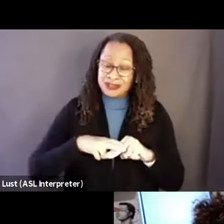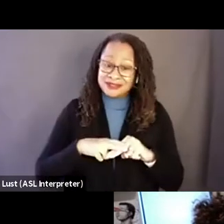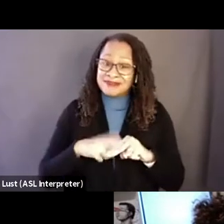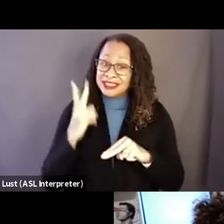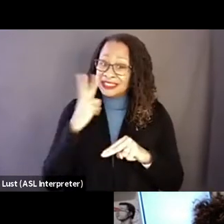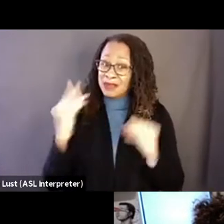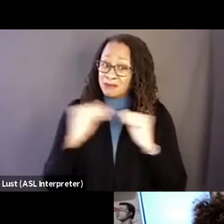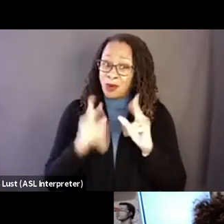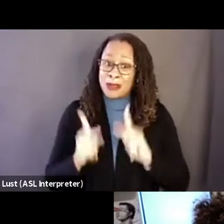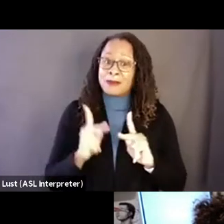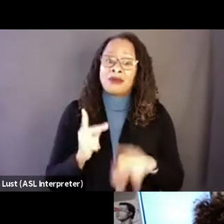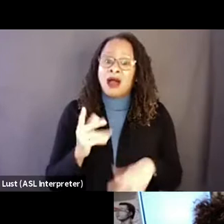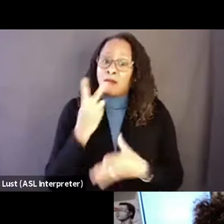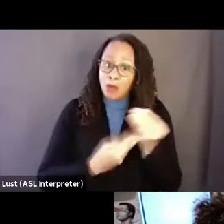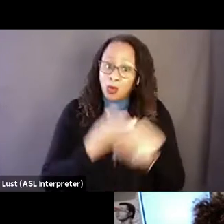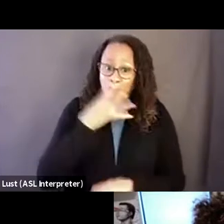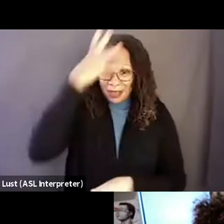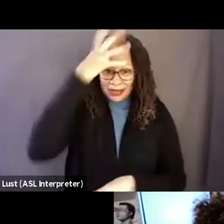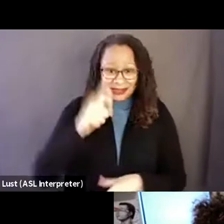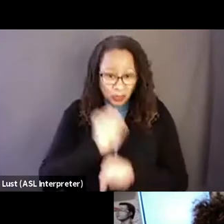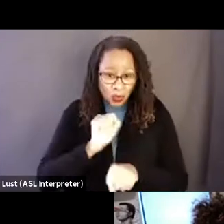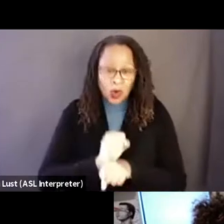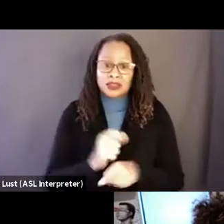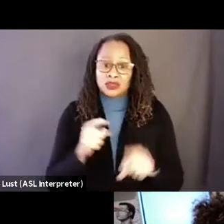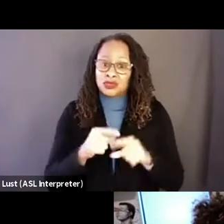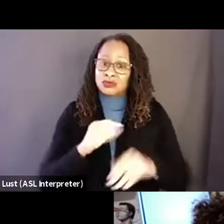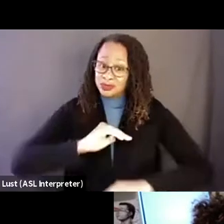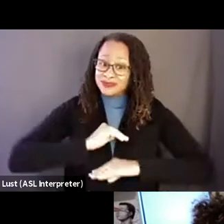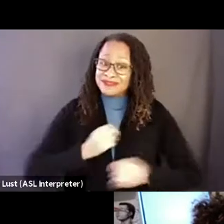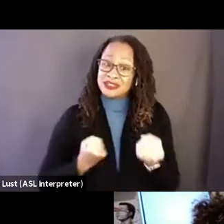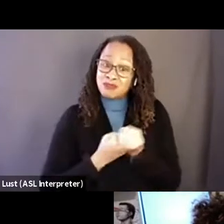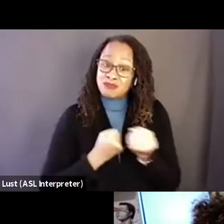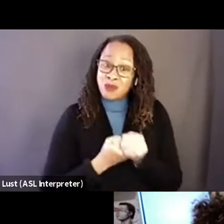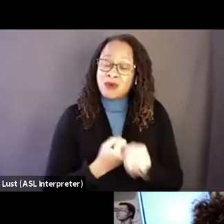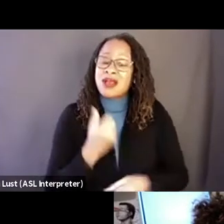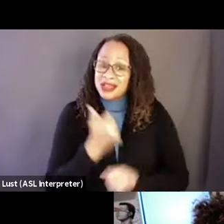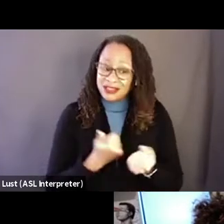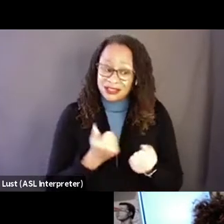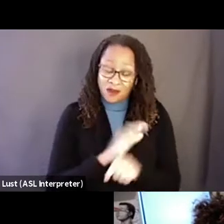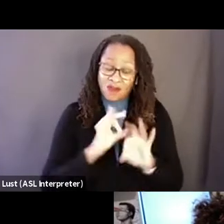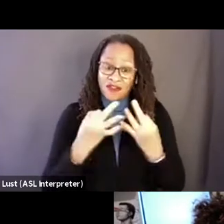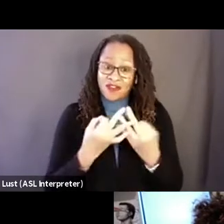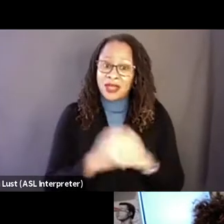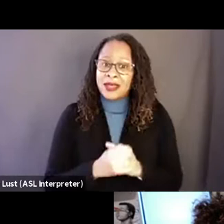more than one job to make ends meet. And that those jobs often require irregular hours,